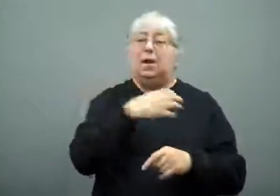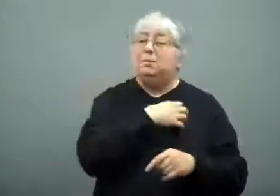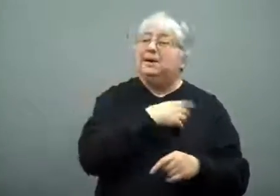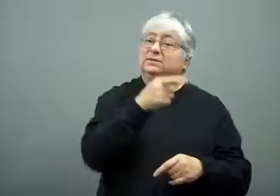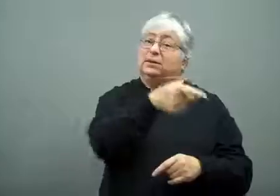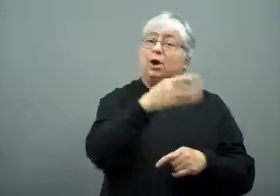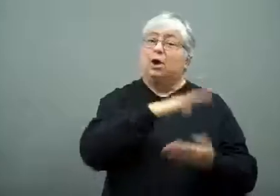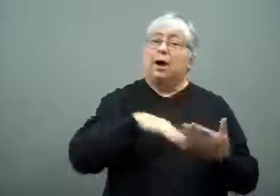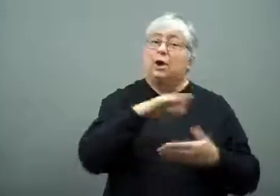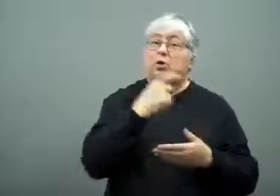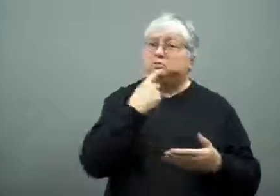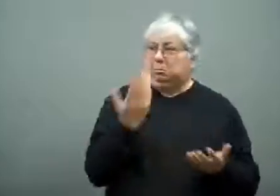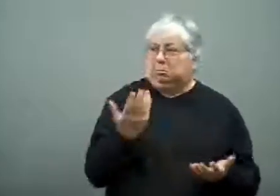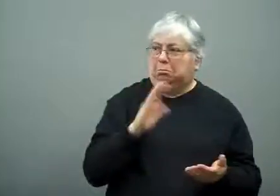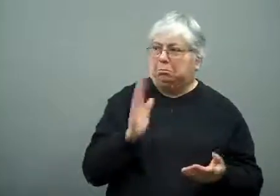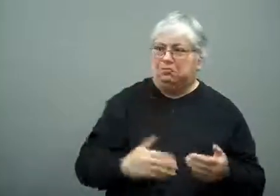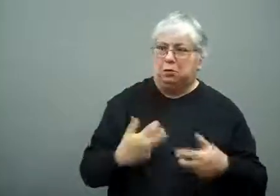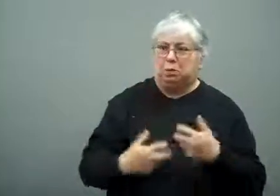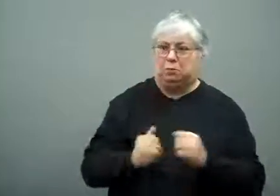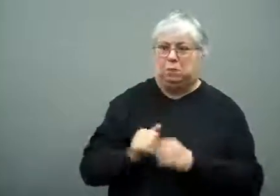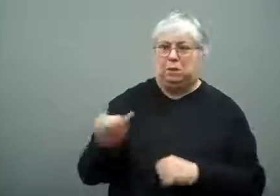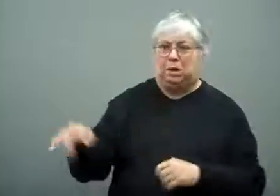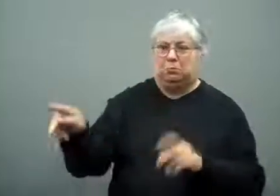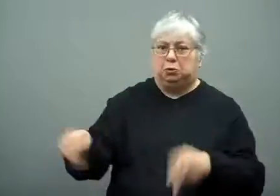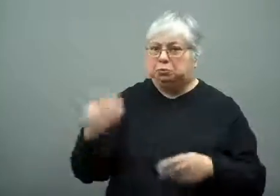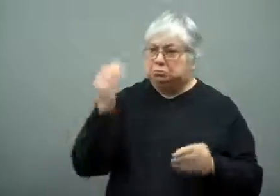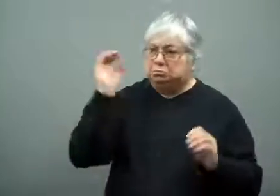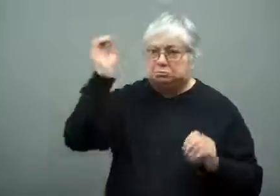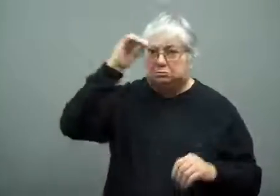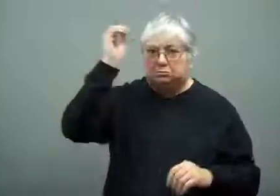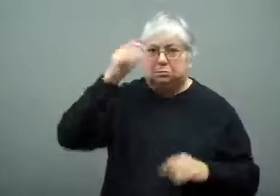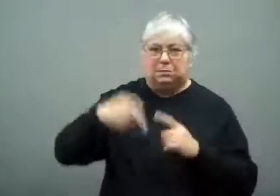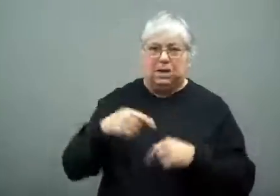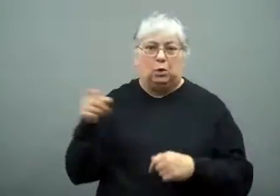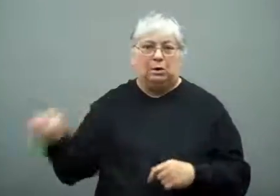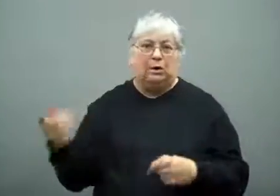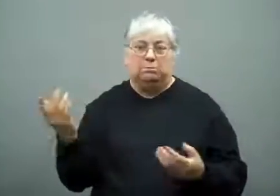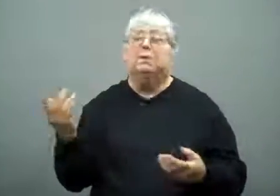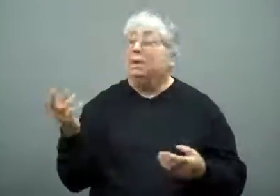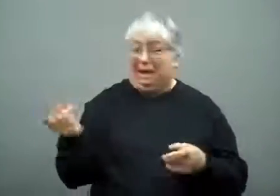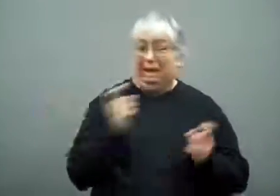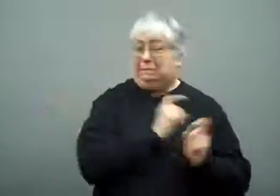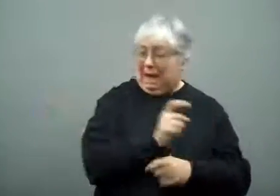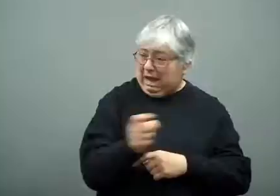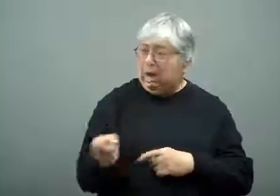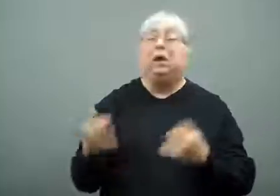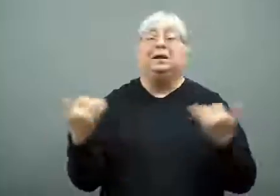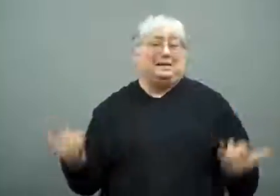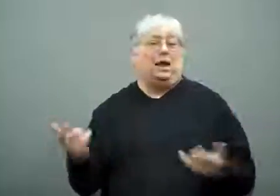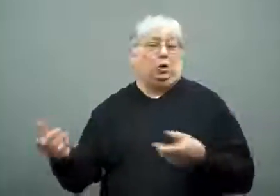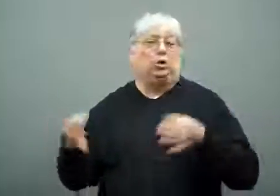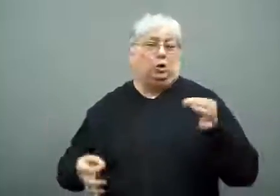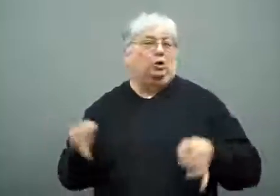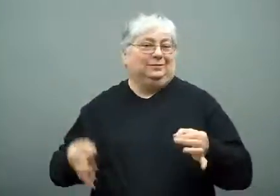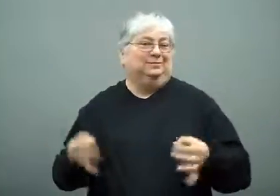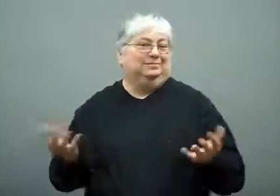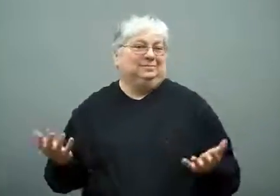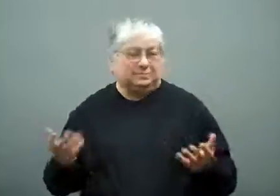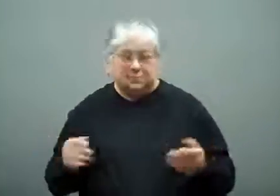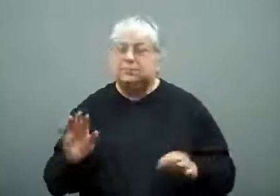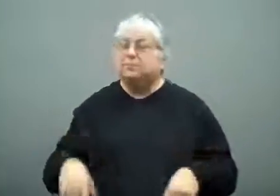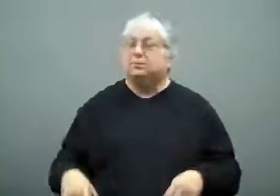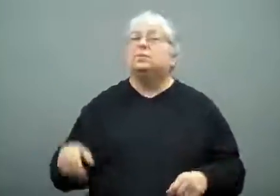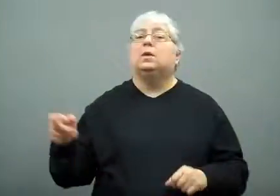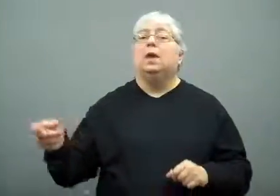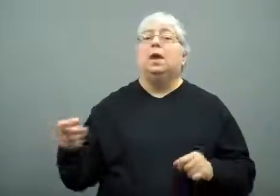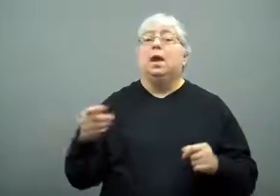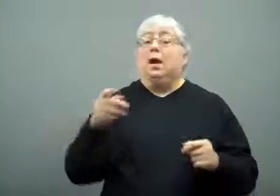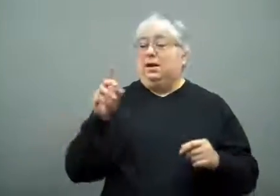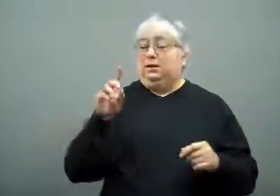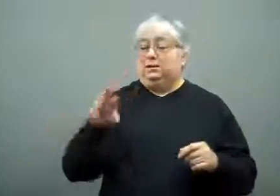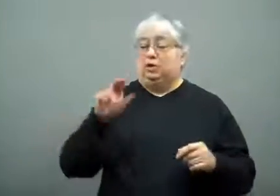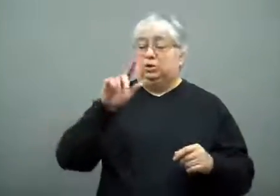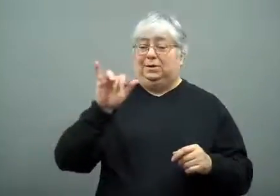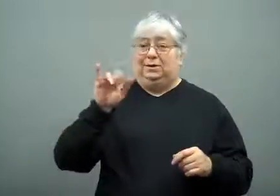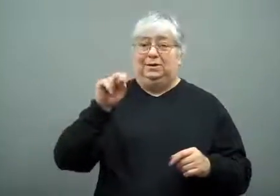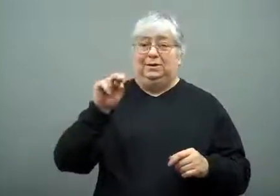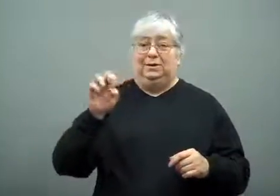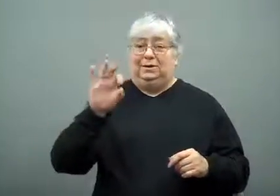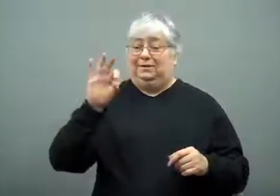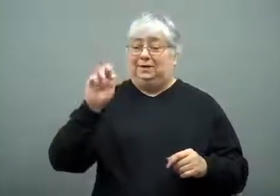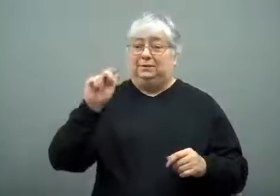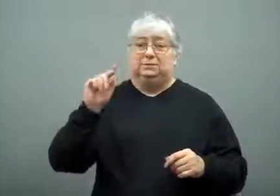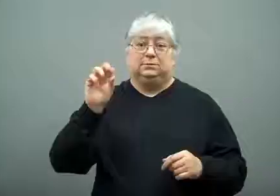The campus police denied having any knowledge about him beforehand.